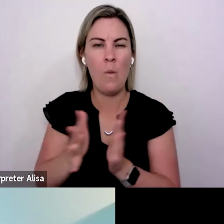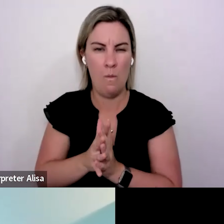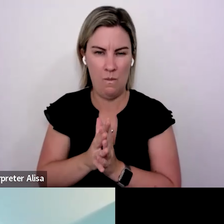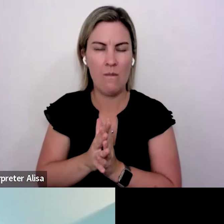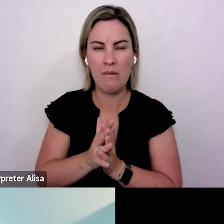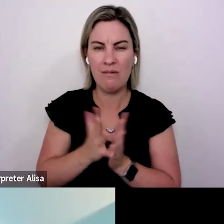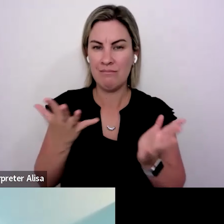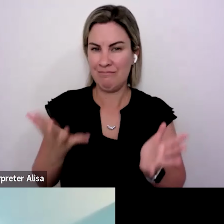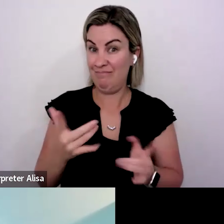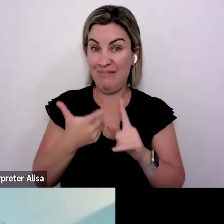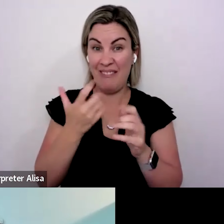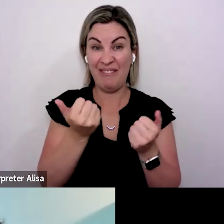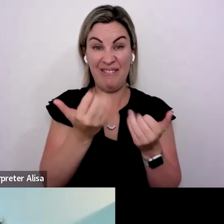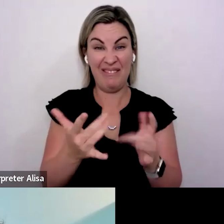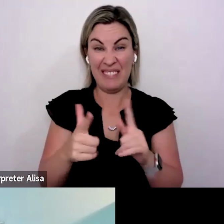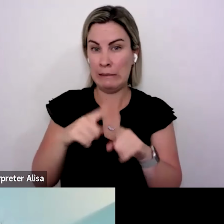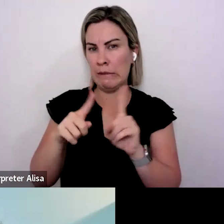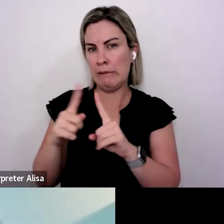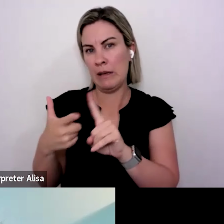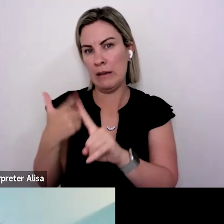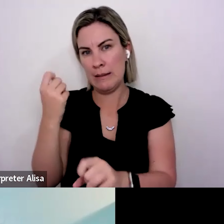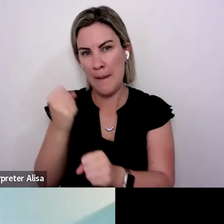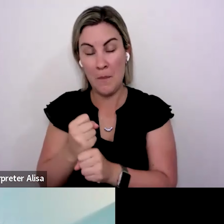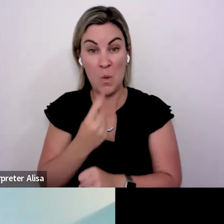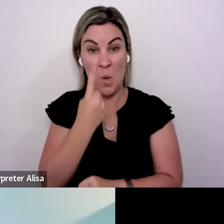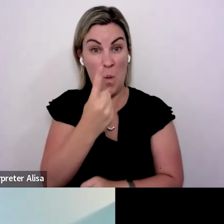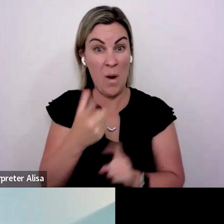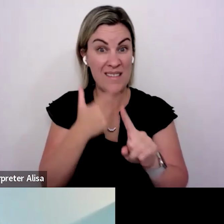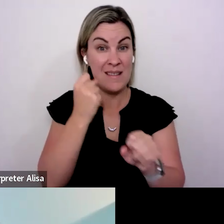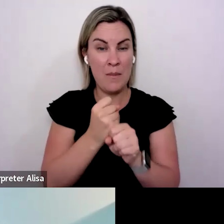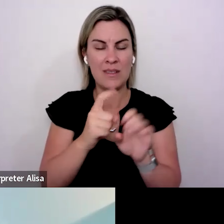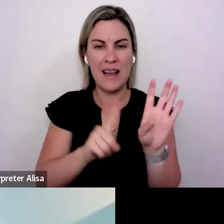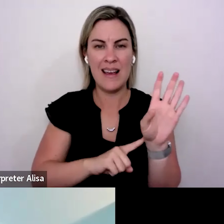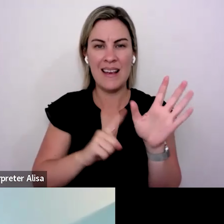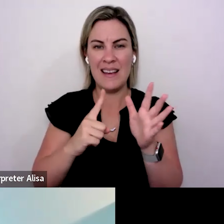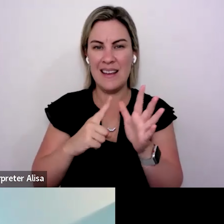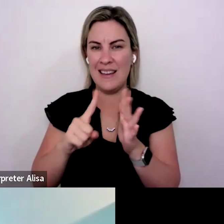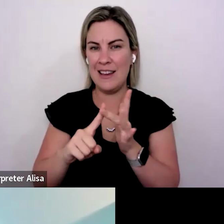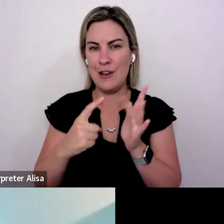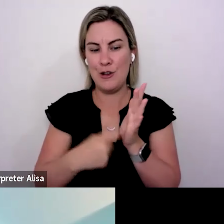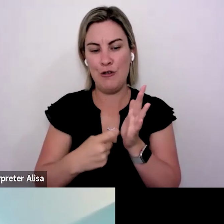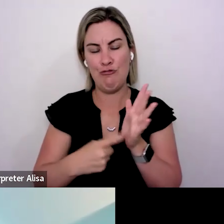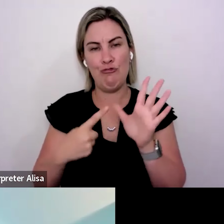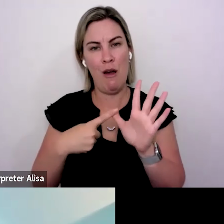One example is Yirra Yaakin project Hecate when they translated